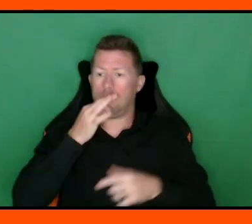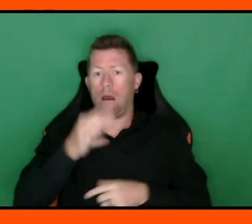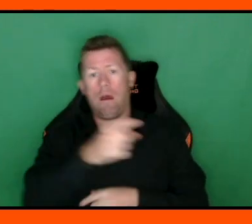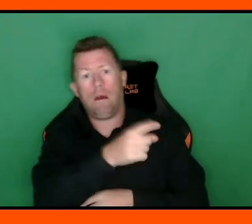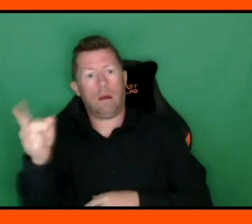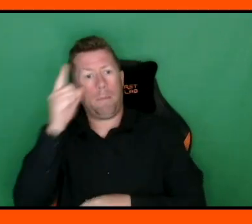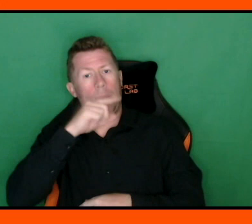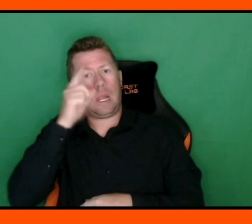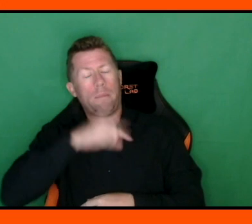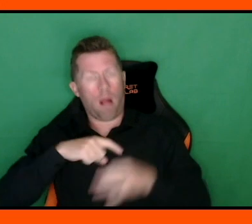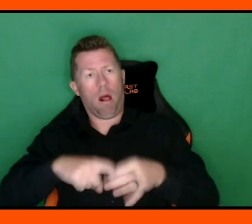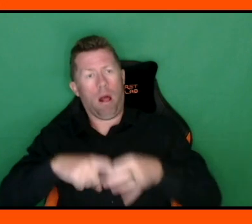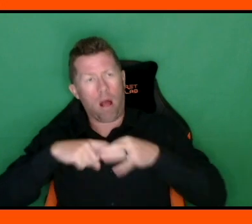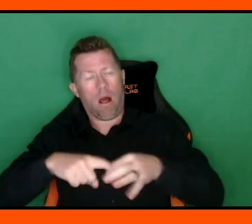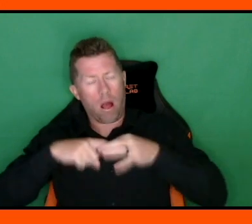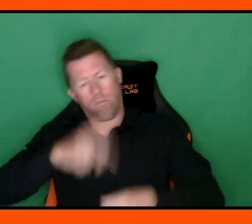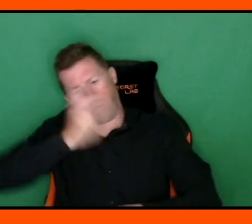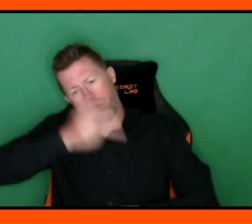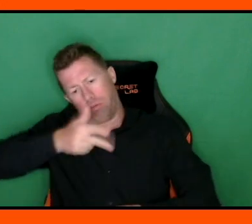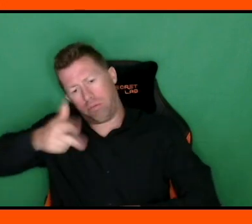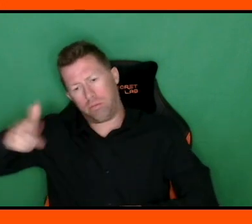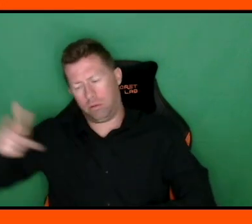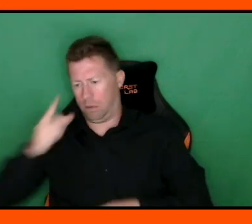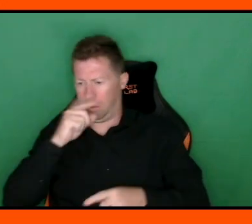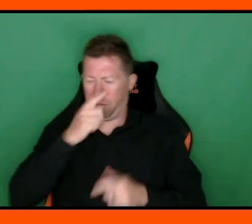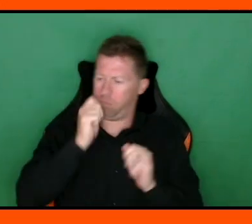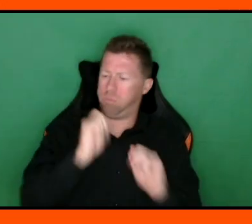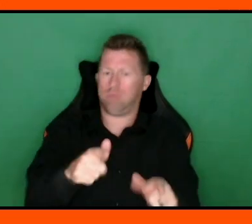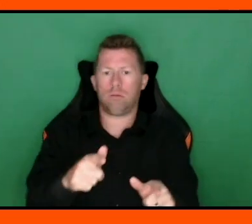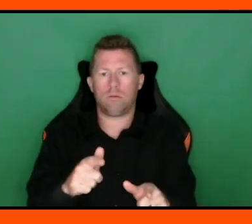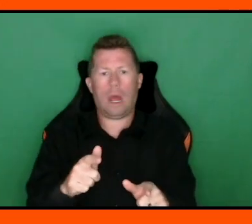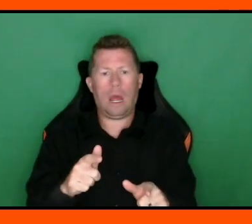From there we determine the most appropriate way to collect and produce that data.